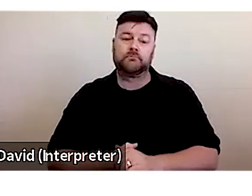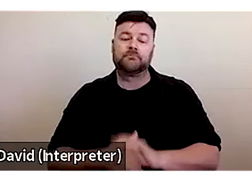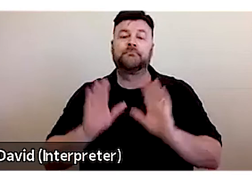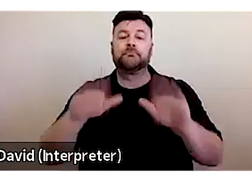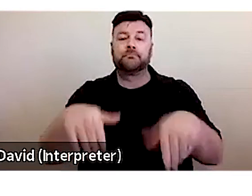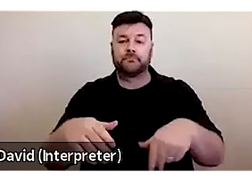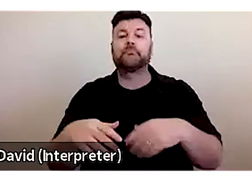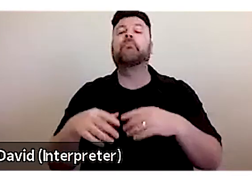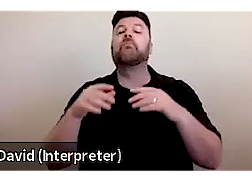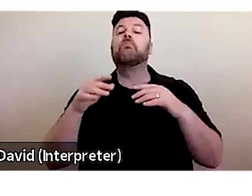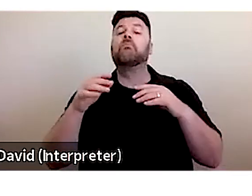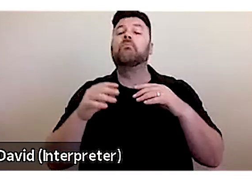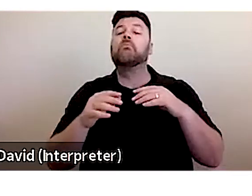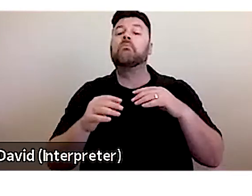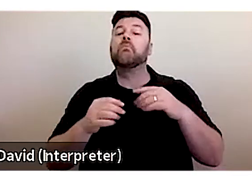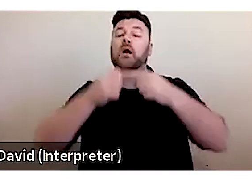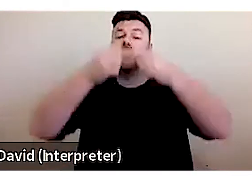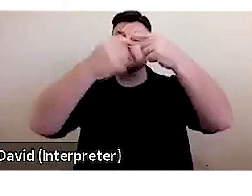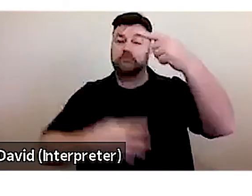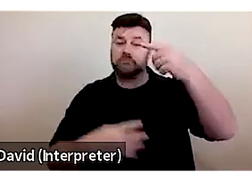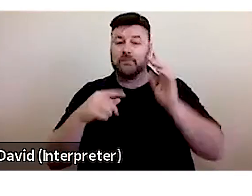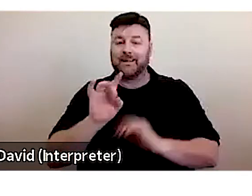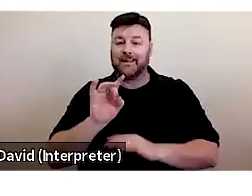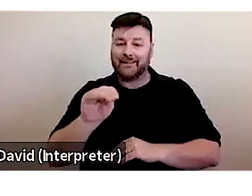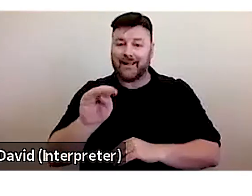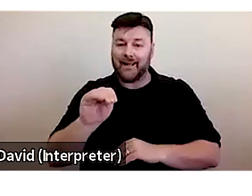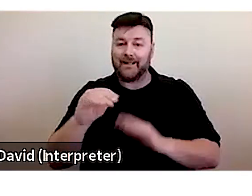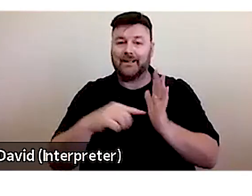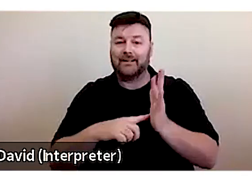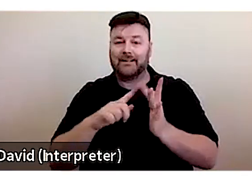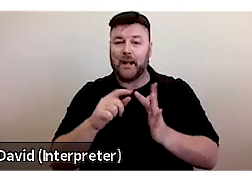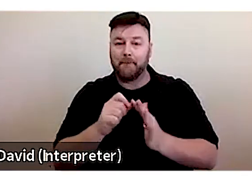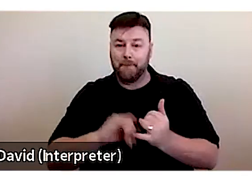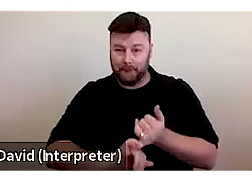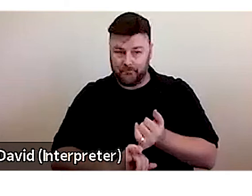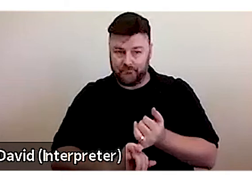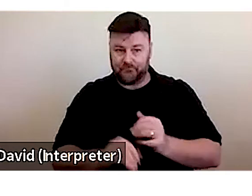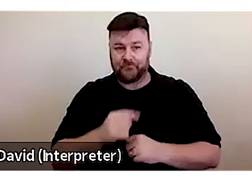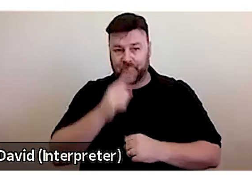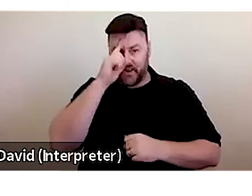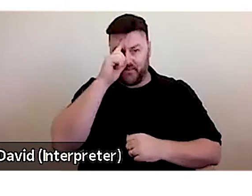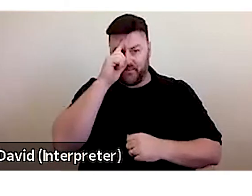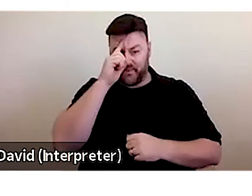Thinking of the barrier and not the medical or physical side of